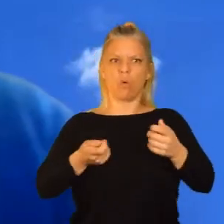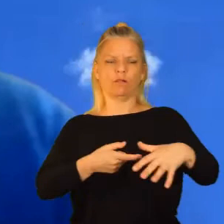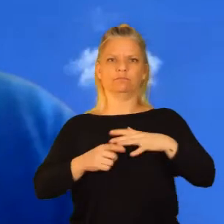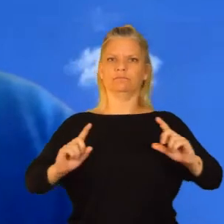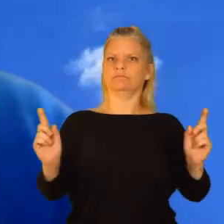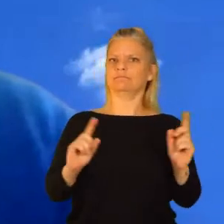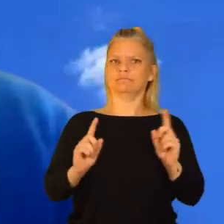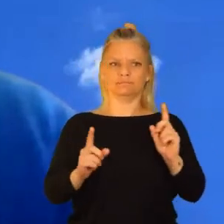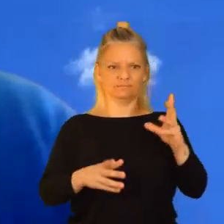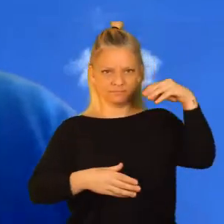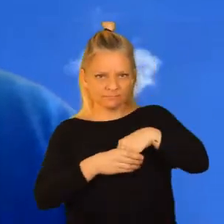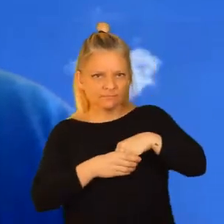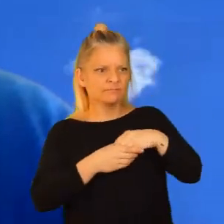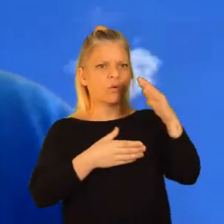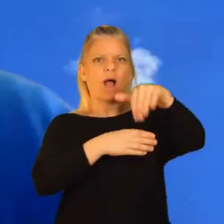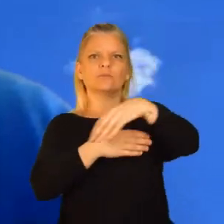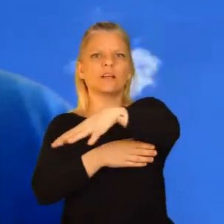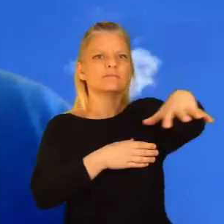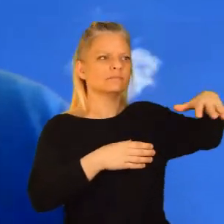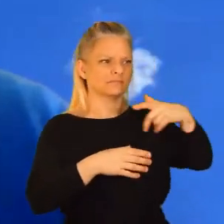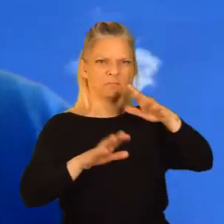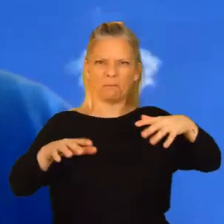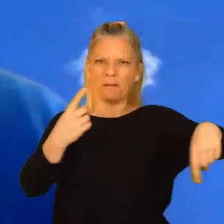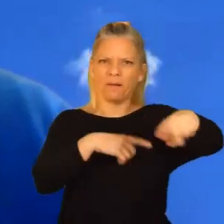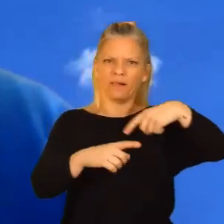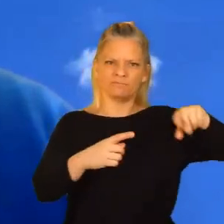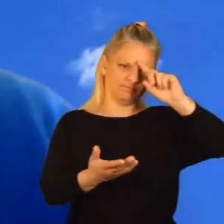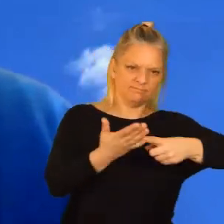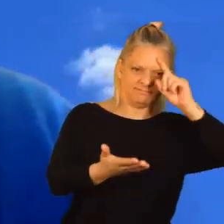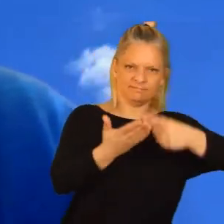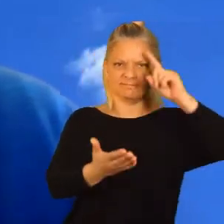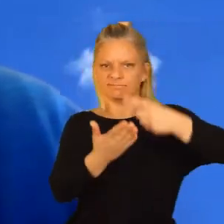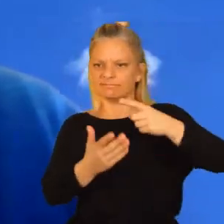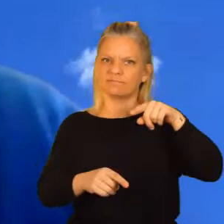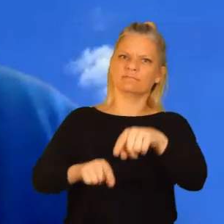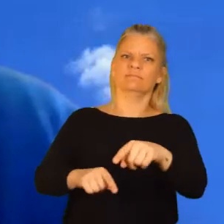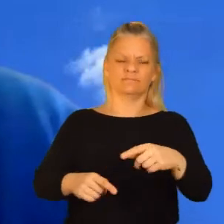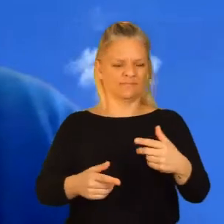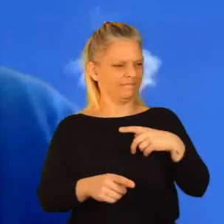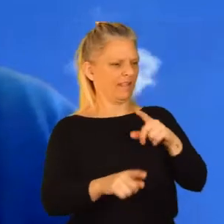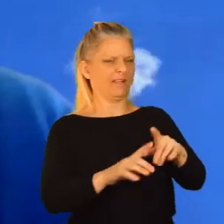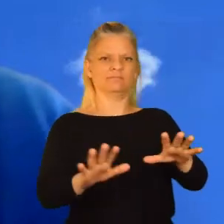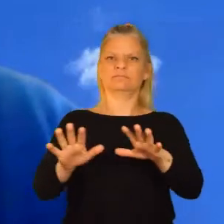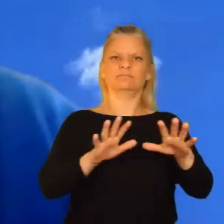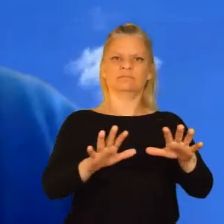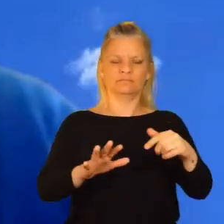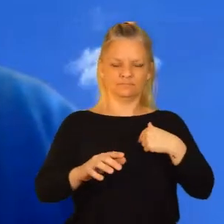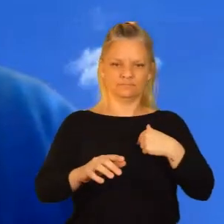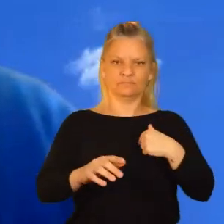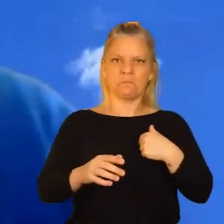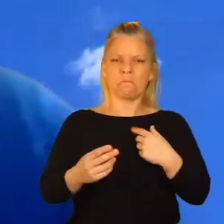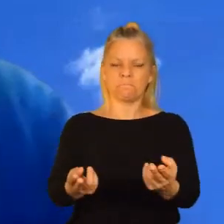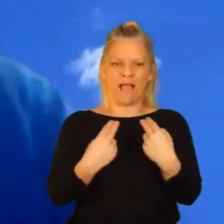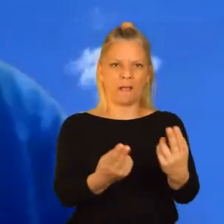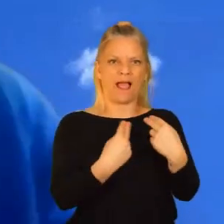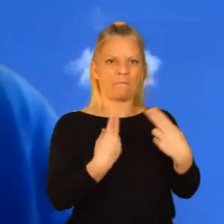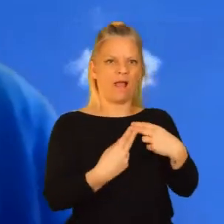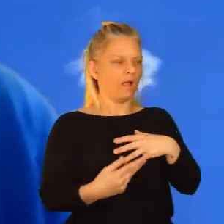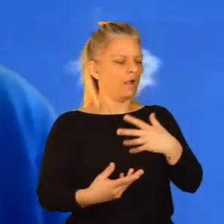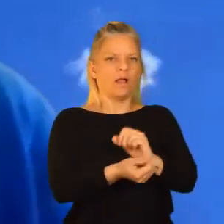you don't have much of a say or things feel outside of your control both internally and